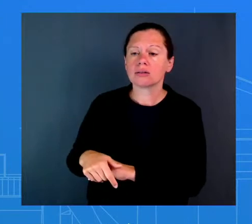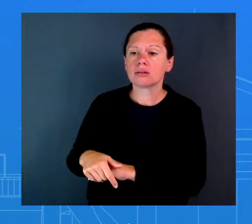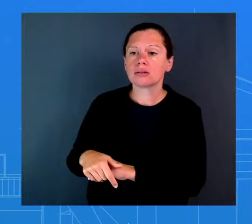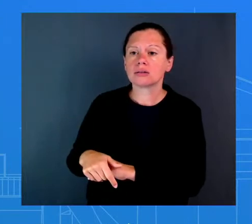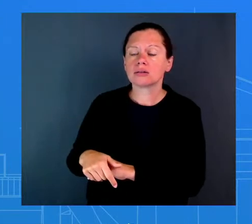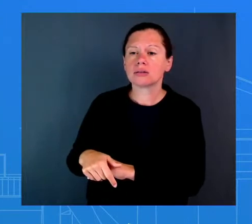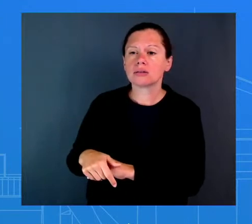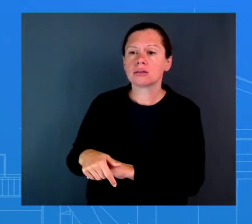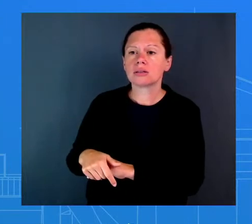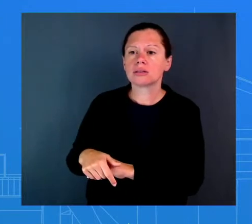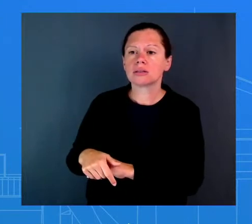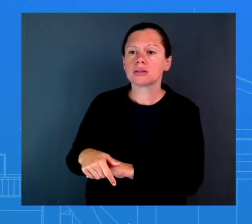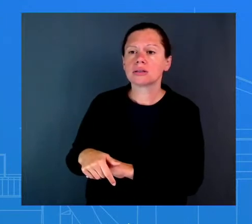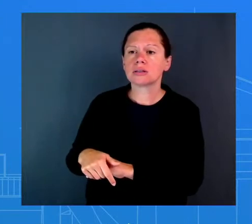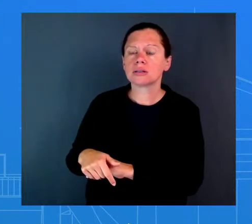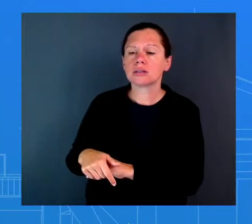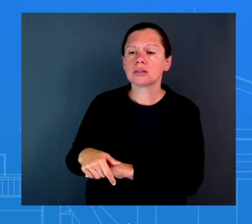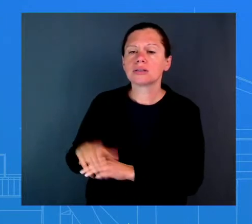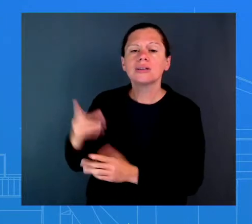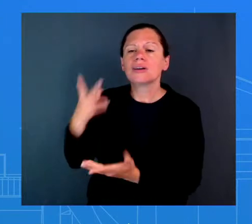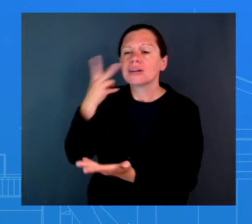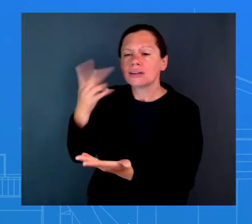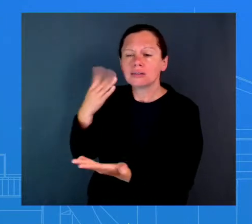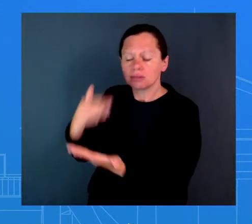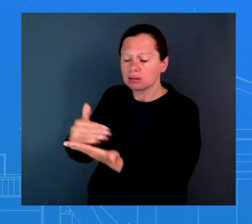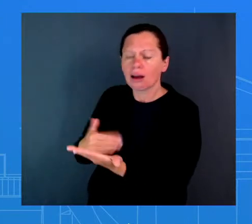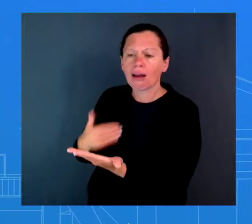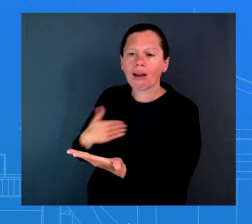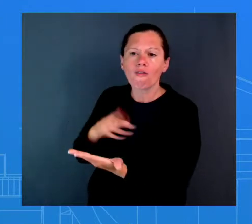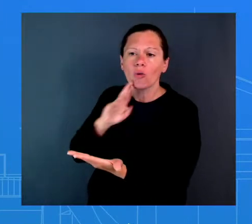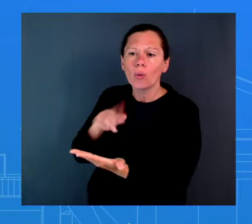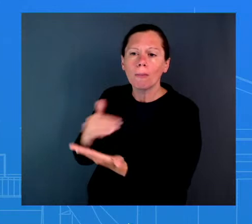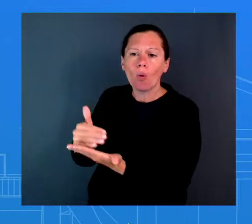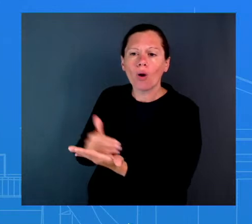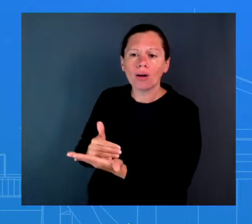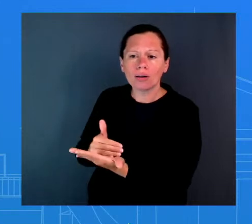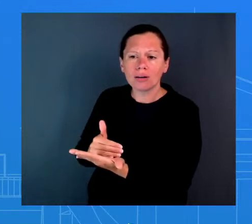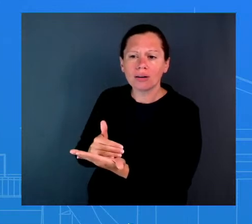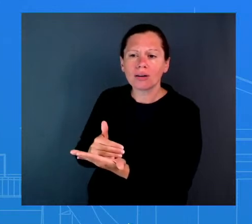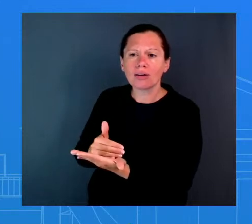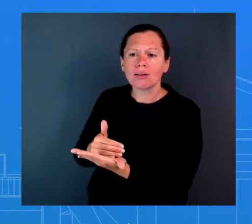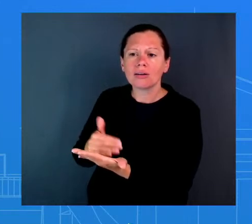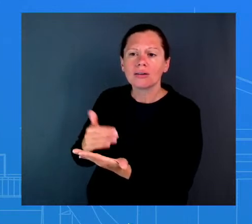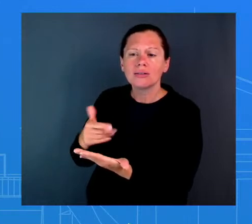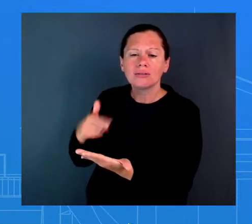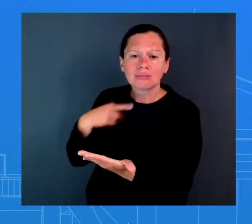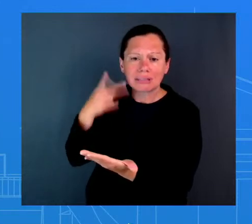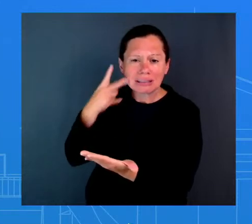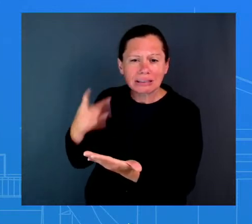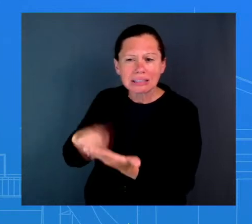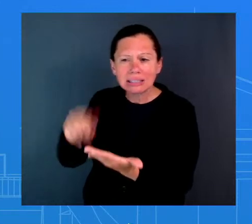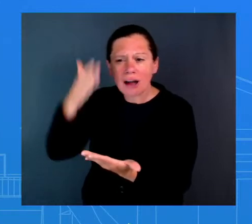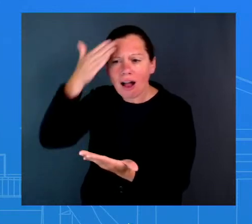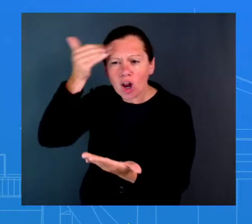Undermine cancer and Alzheimer's research that will delay new clinical trials. That's what we'll see. If you think about eliminated